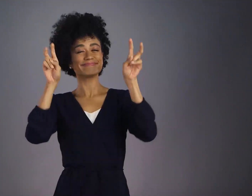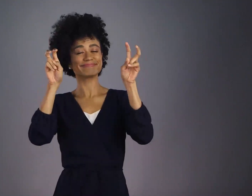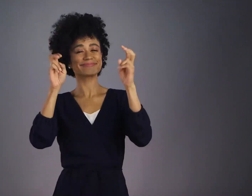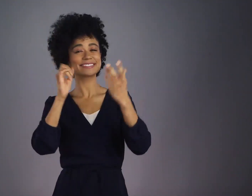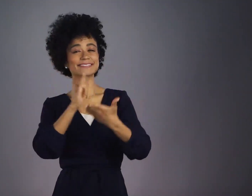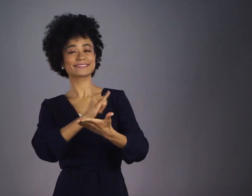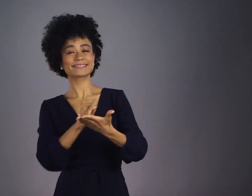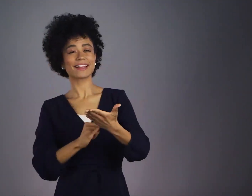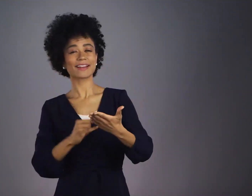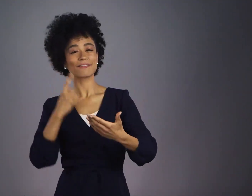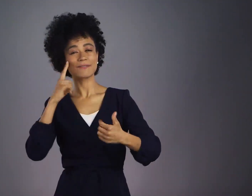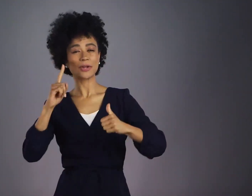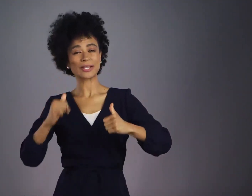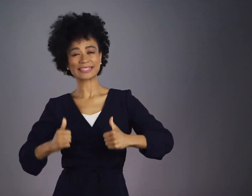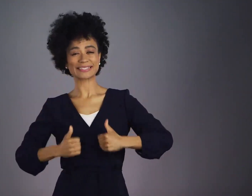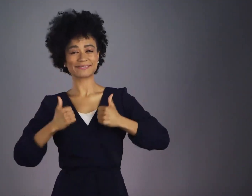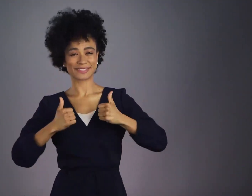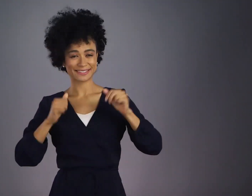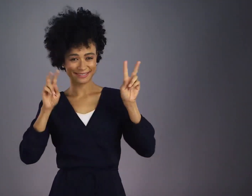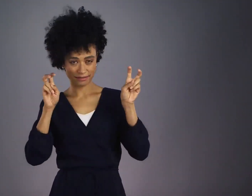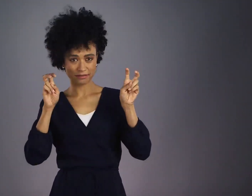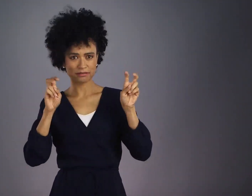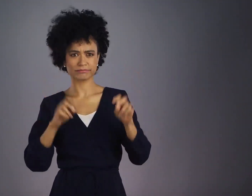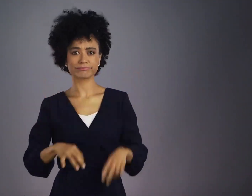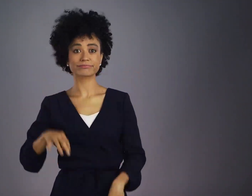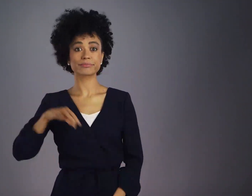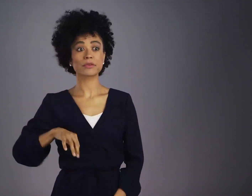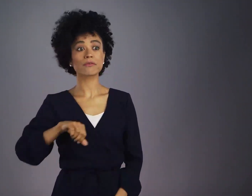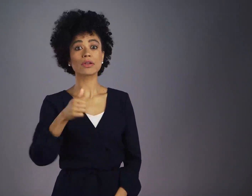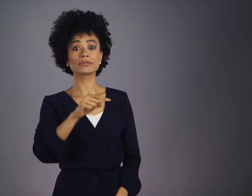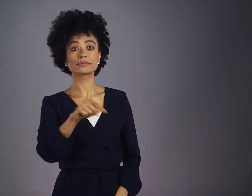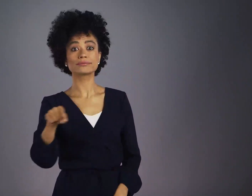Our design for living is not a one-way street.